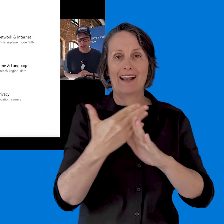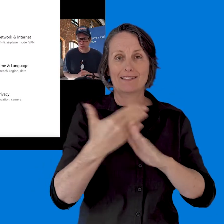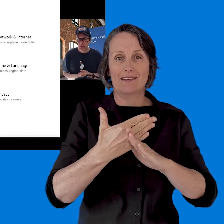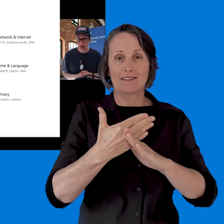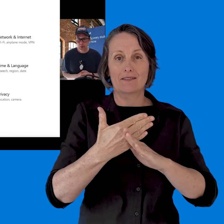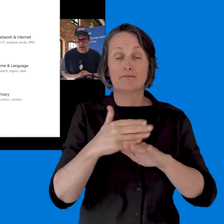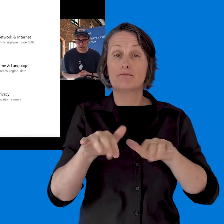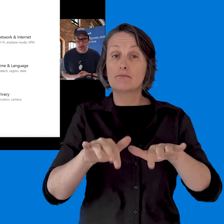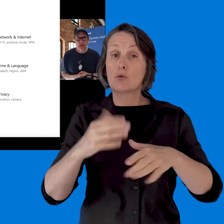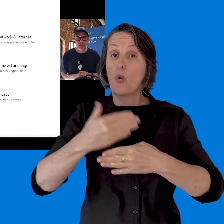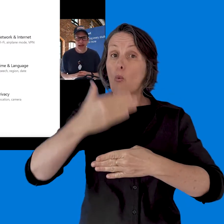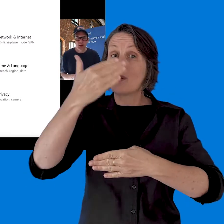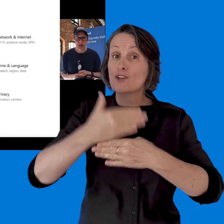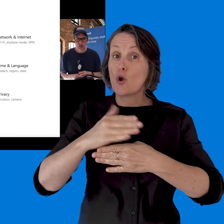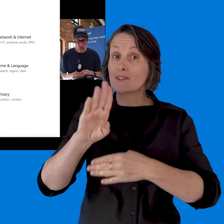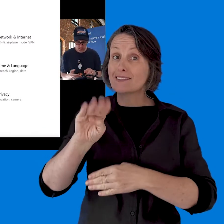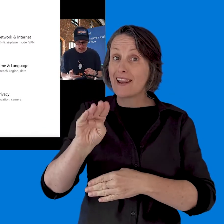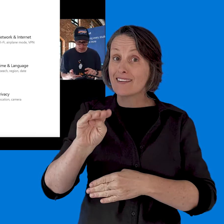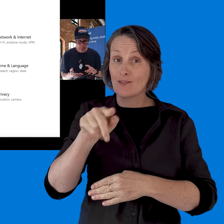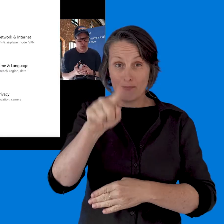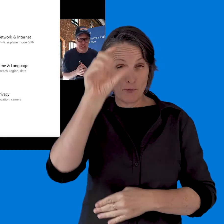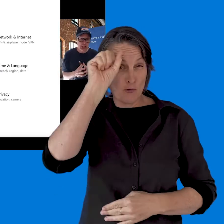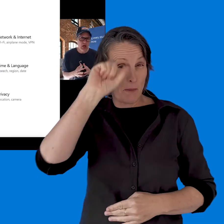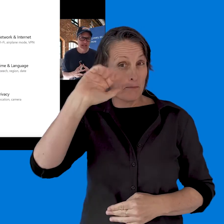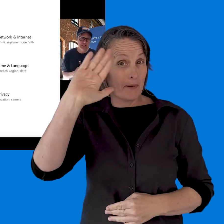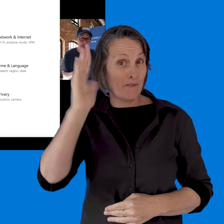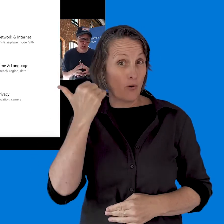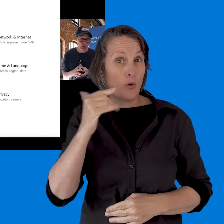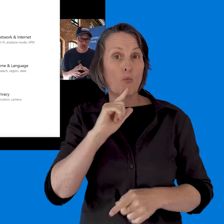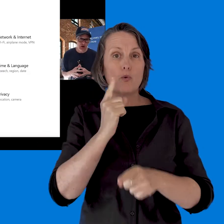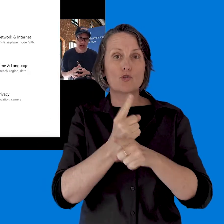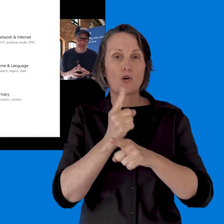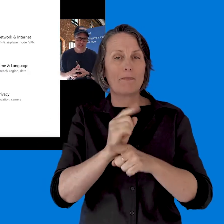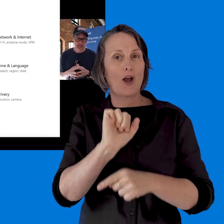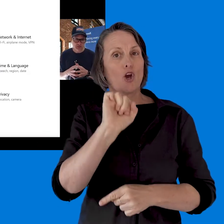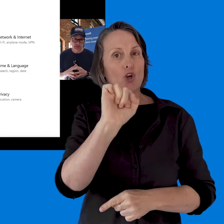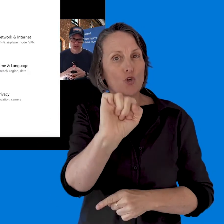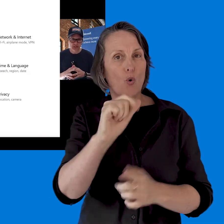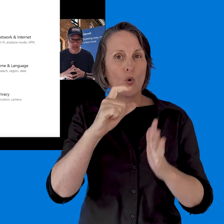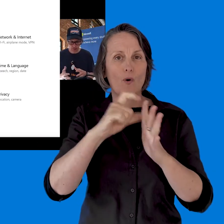And you may remember that I talked about personalizing your device specifically